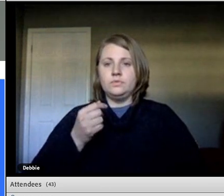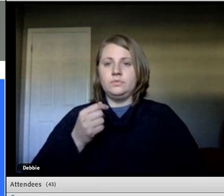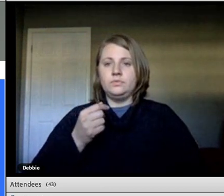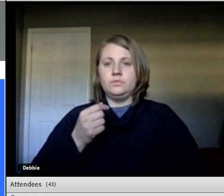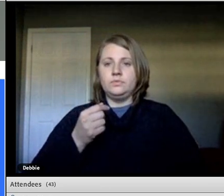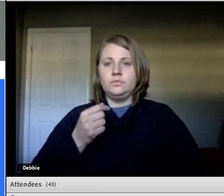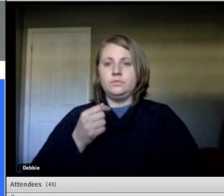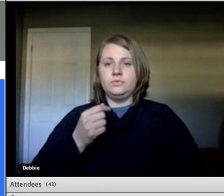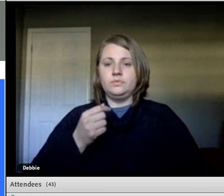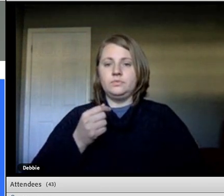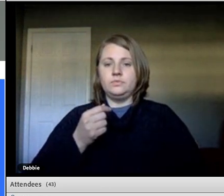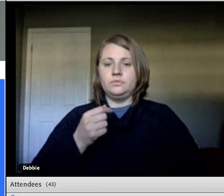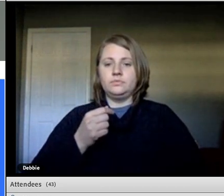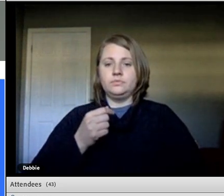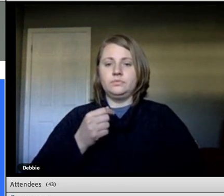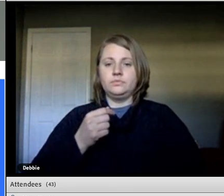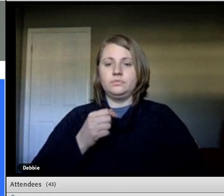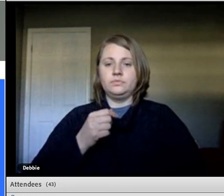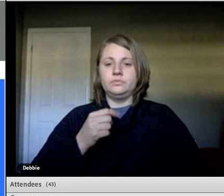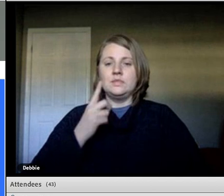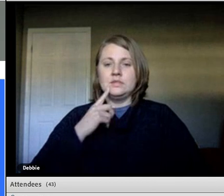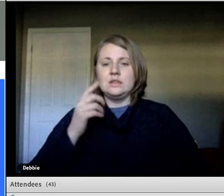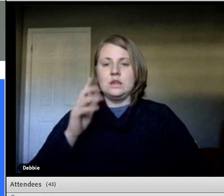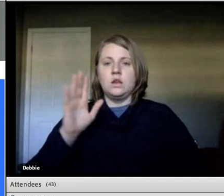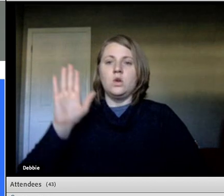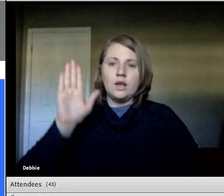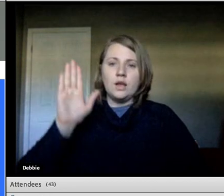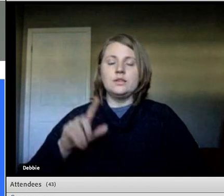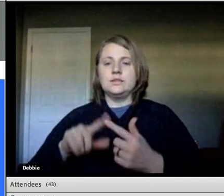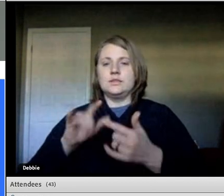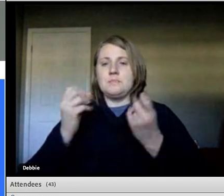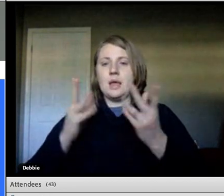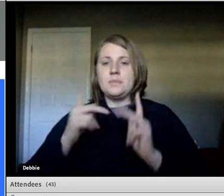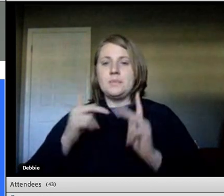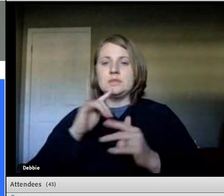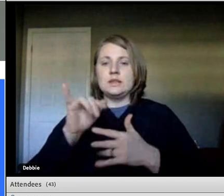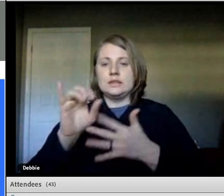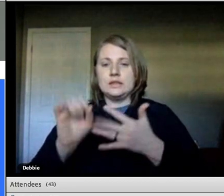Okay, I see hands being raised. Yes, lots of people, so you're already using open-source software,